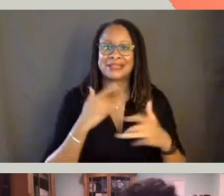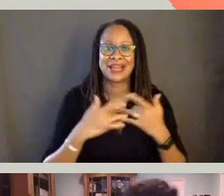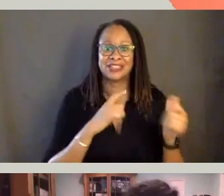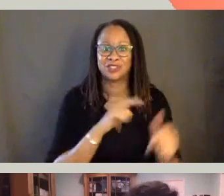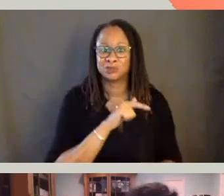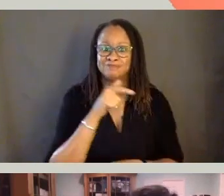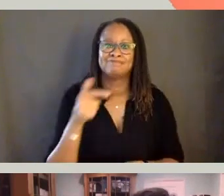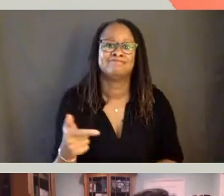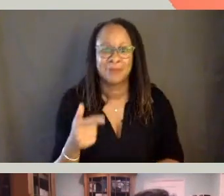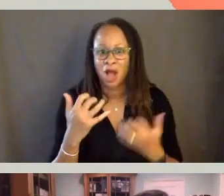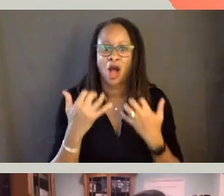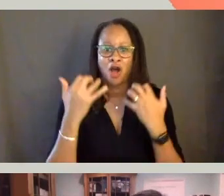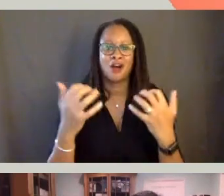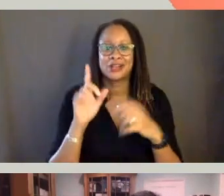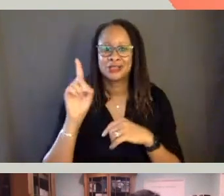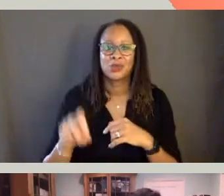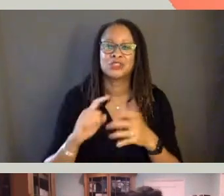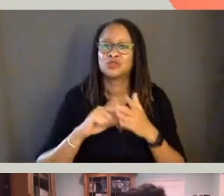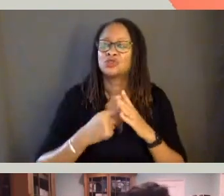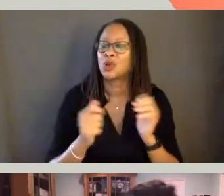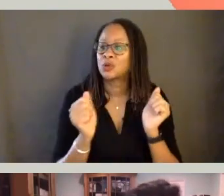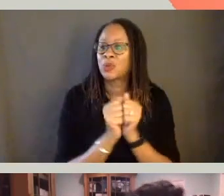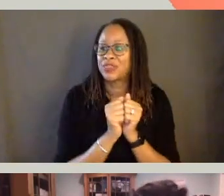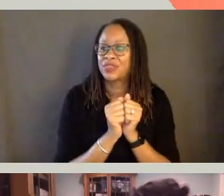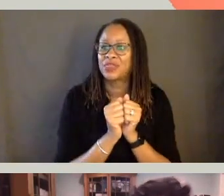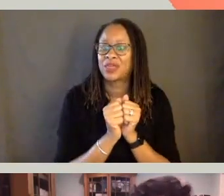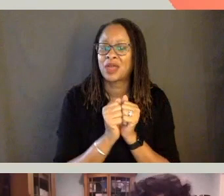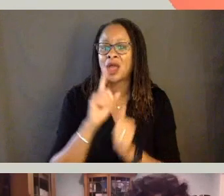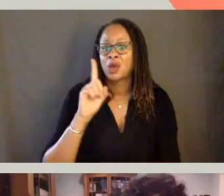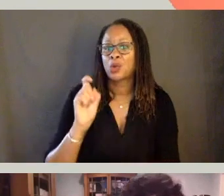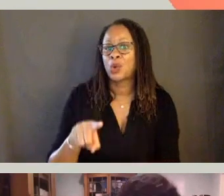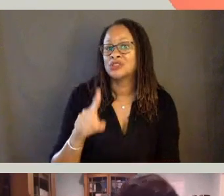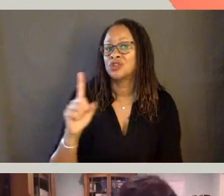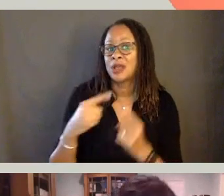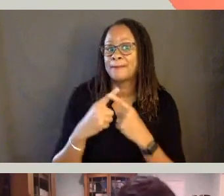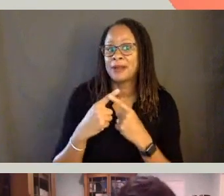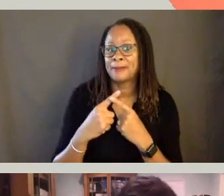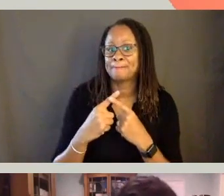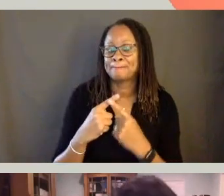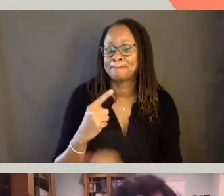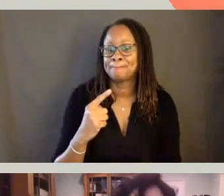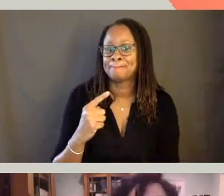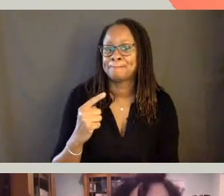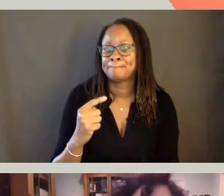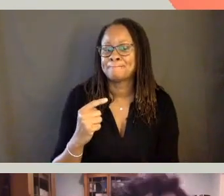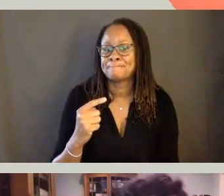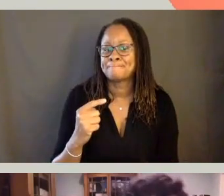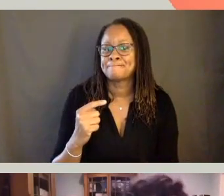Let me start with a question about, and some of these are gonna overlap